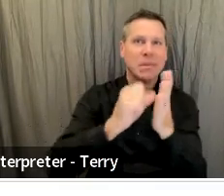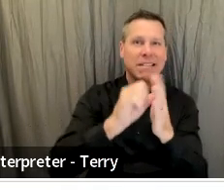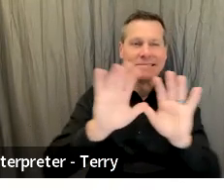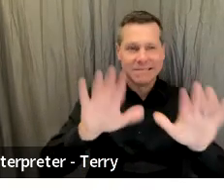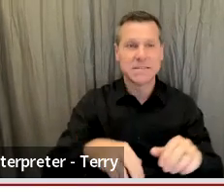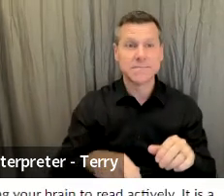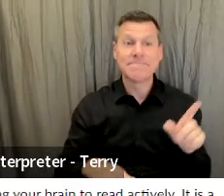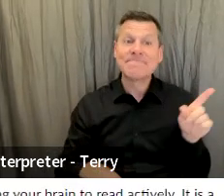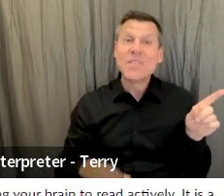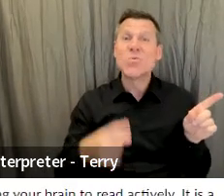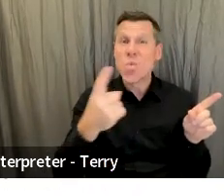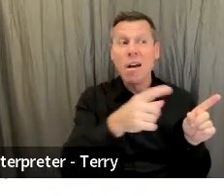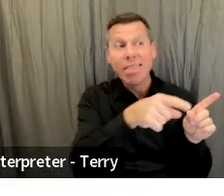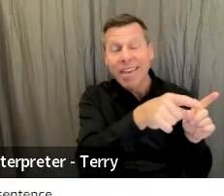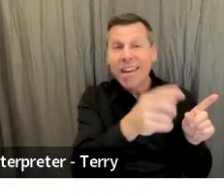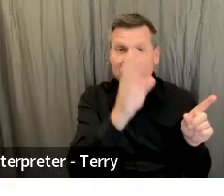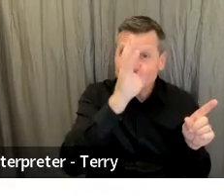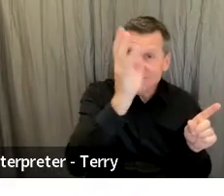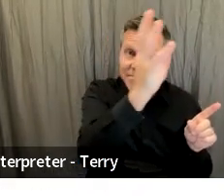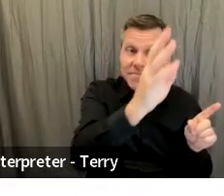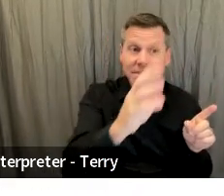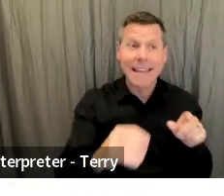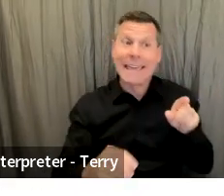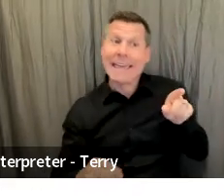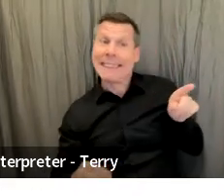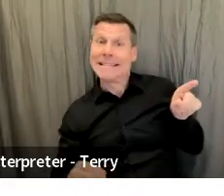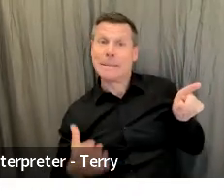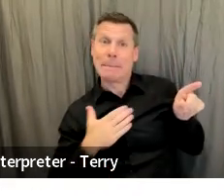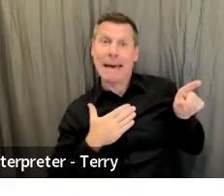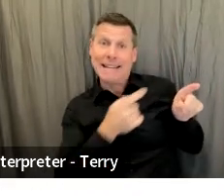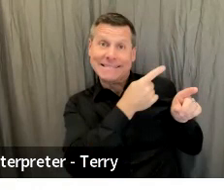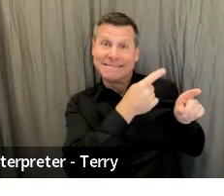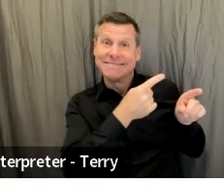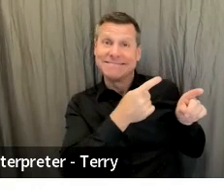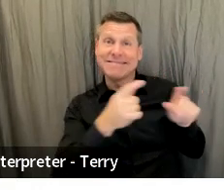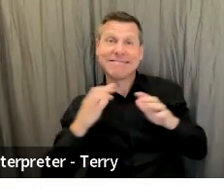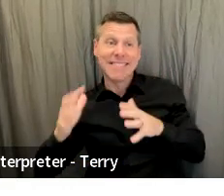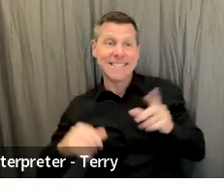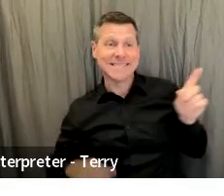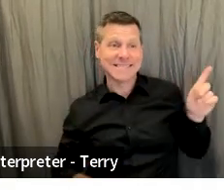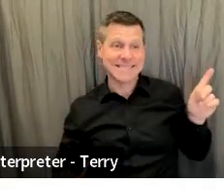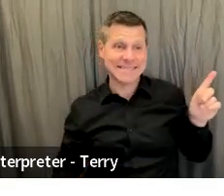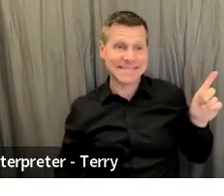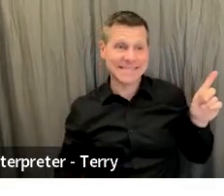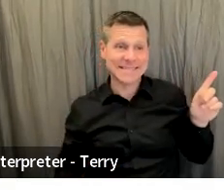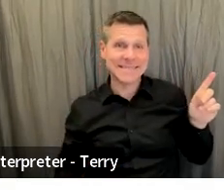This is one that came from my course. This is an Oklahoma license essay that's attached here